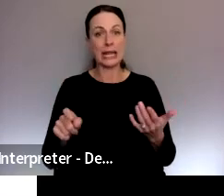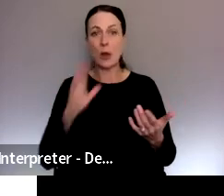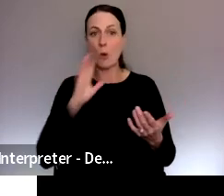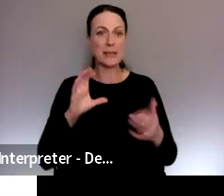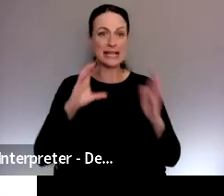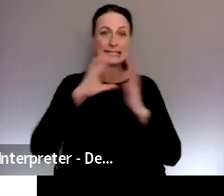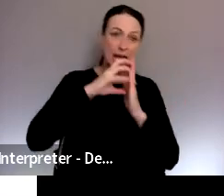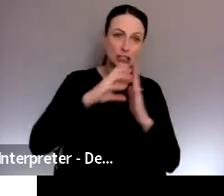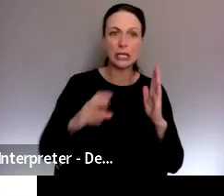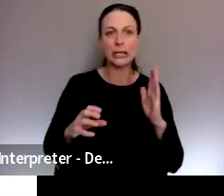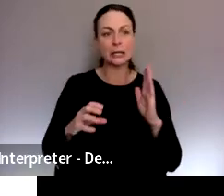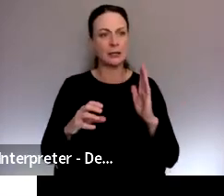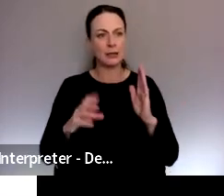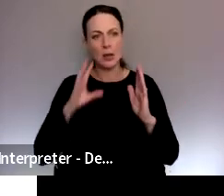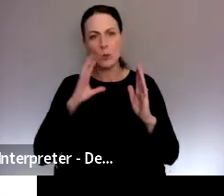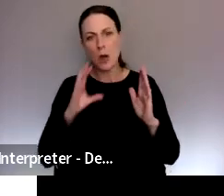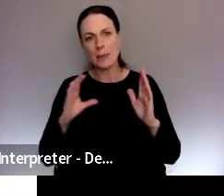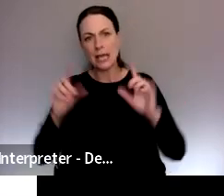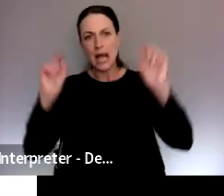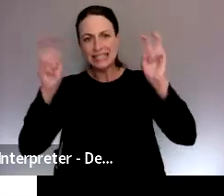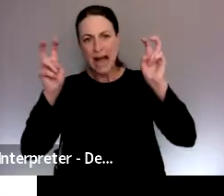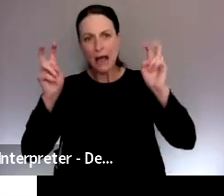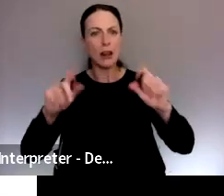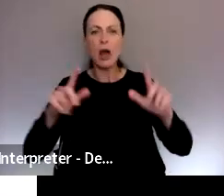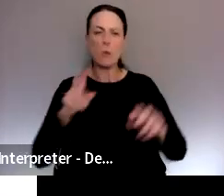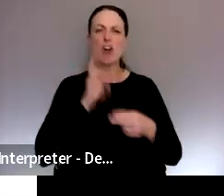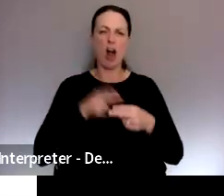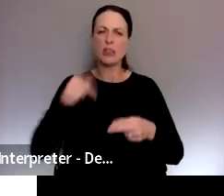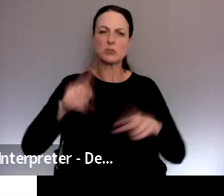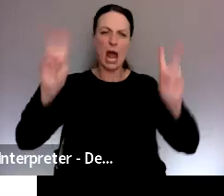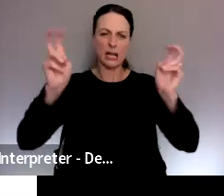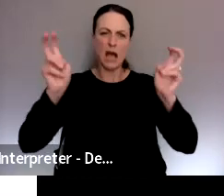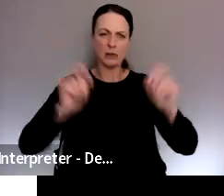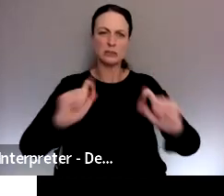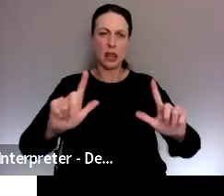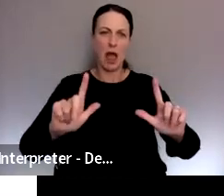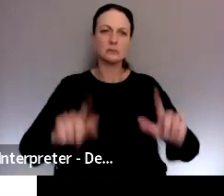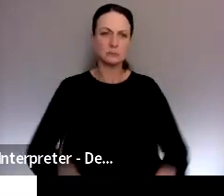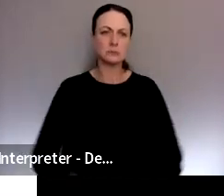Is it going to be a section header? Is it going to be a title slide? We're going to call this one a title slide,